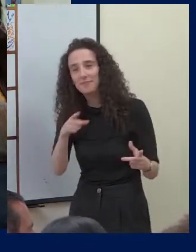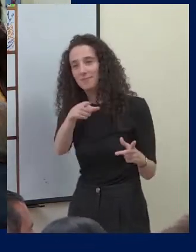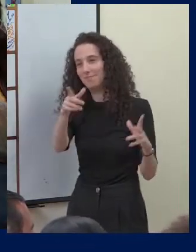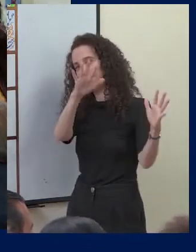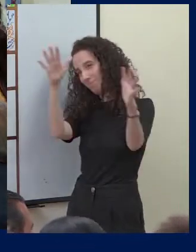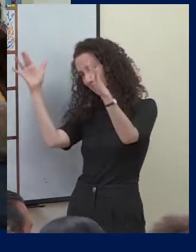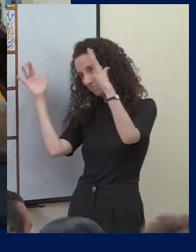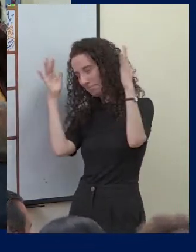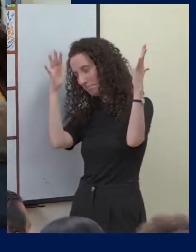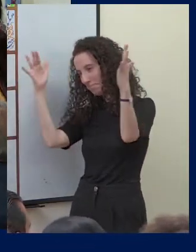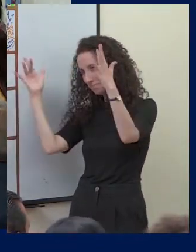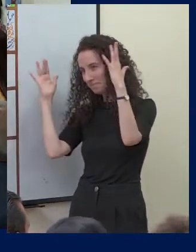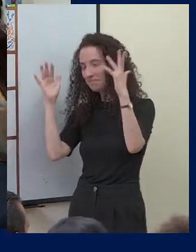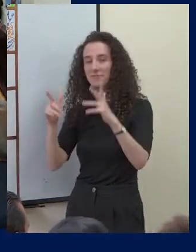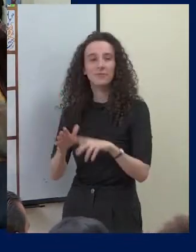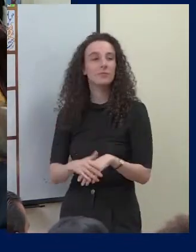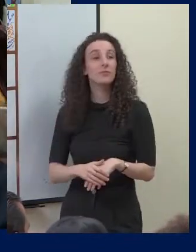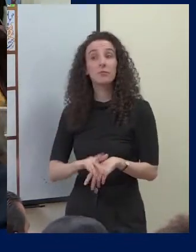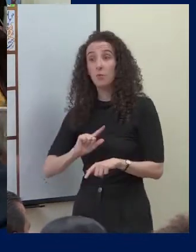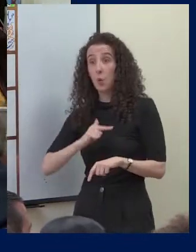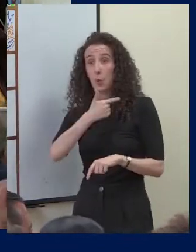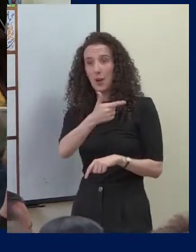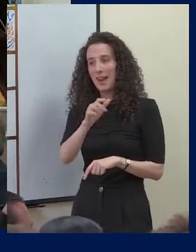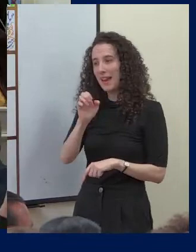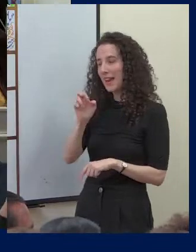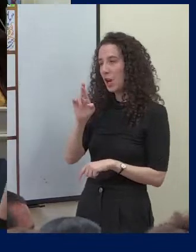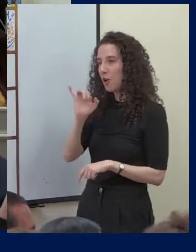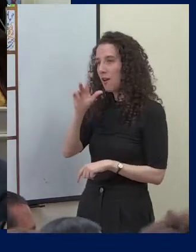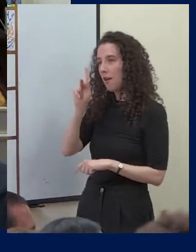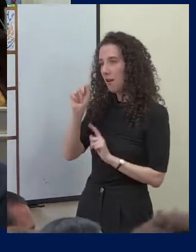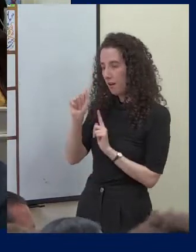I want to go to Erica now.